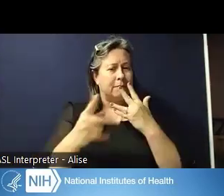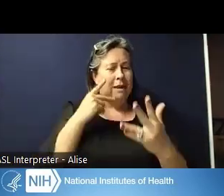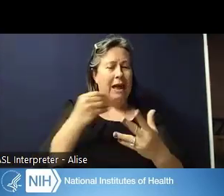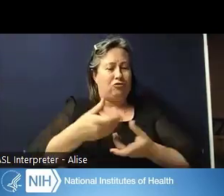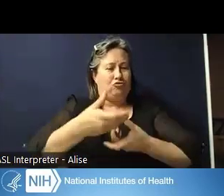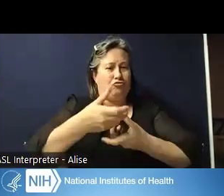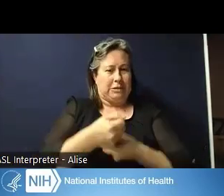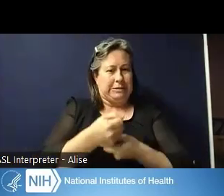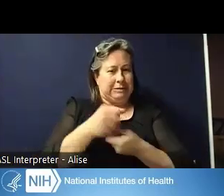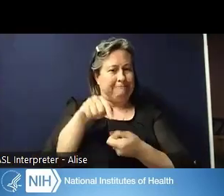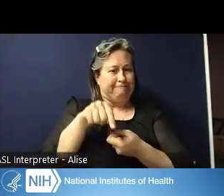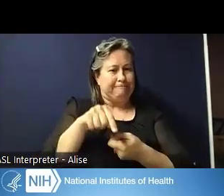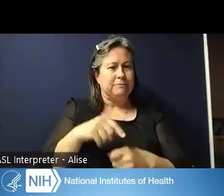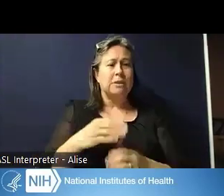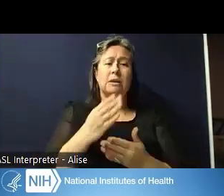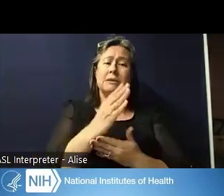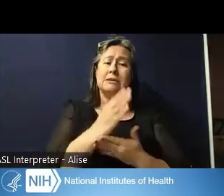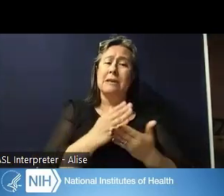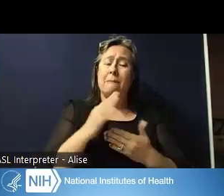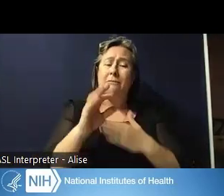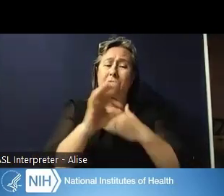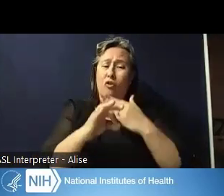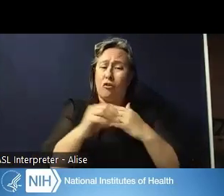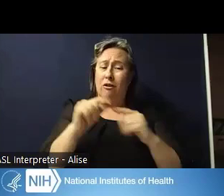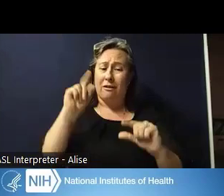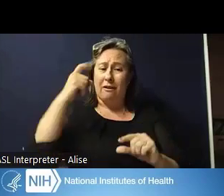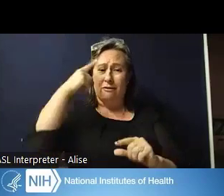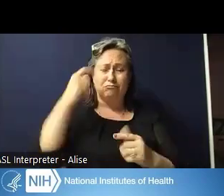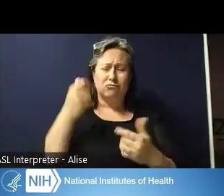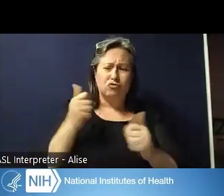Some foreign governments have tried to take unfair advantage